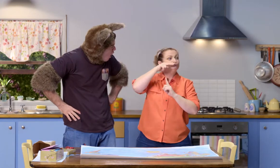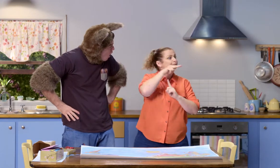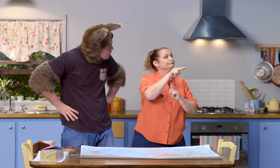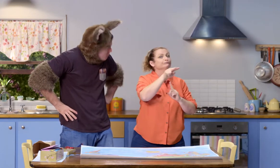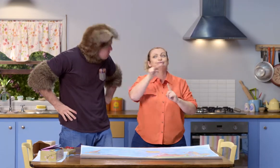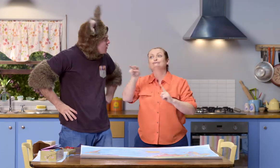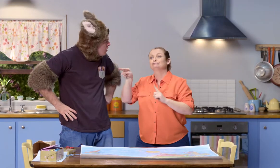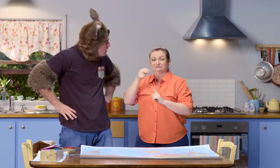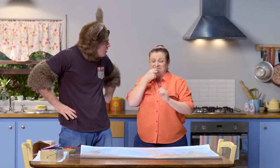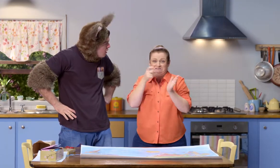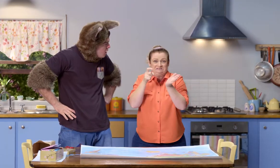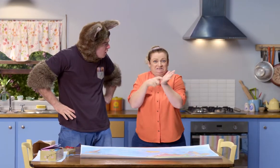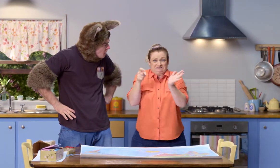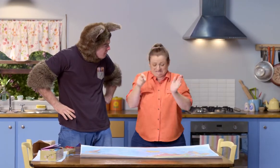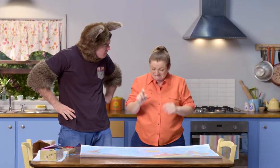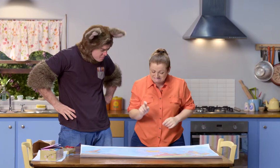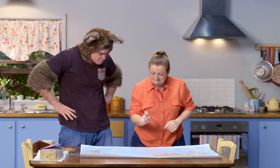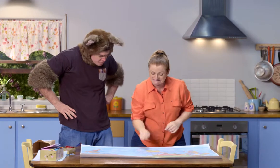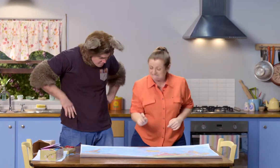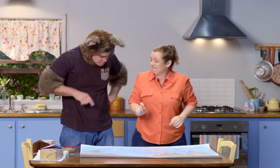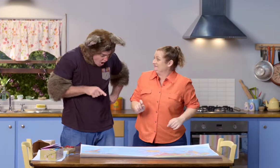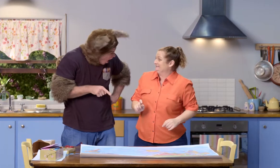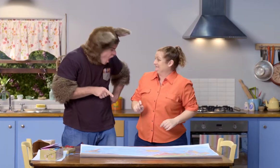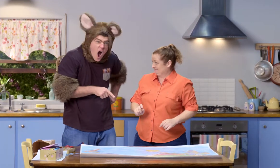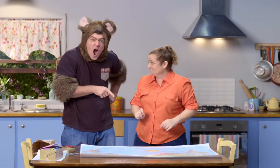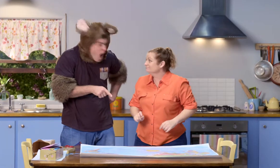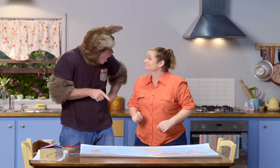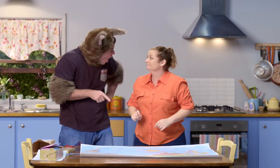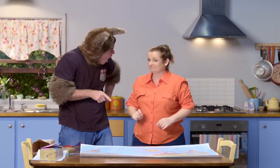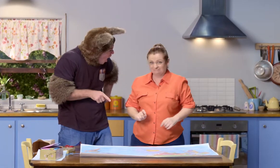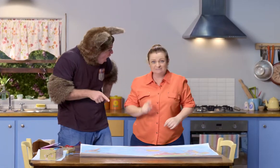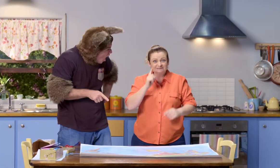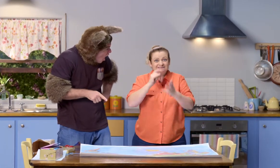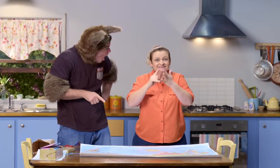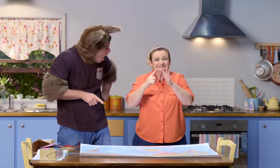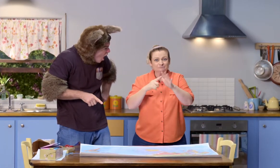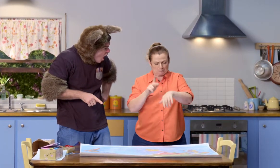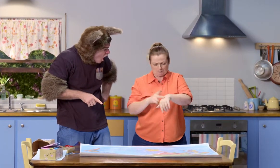And all you can see from the top of your tree is just a tiny little dot. Oh!